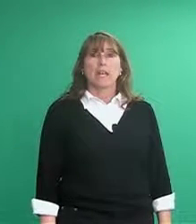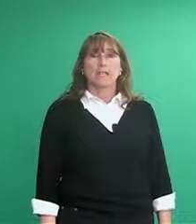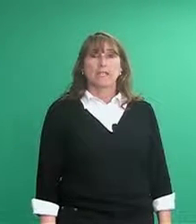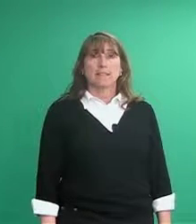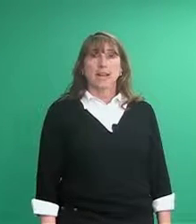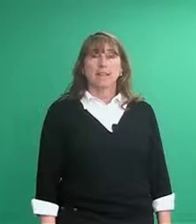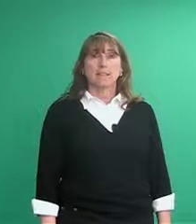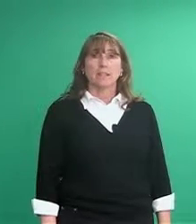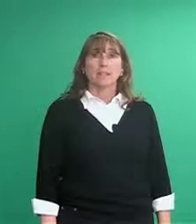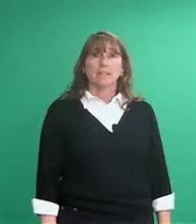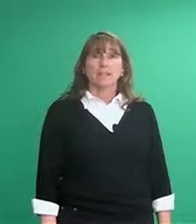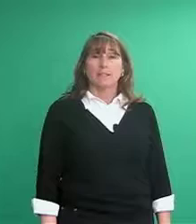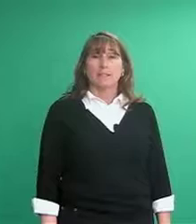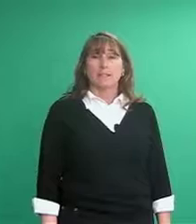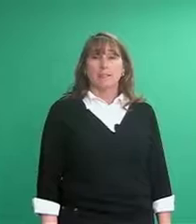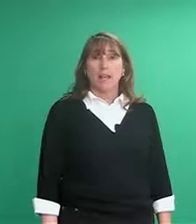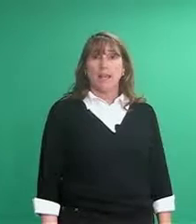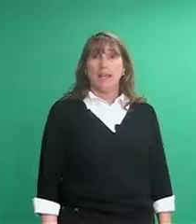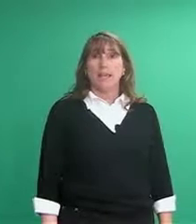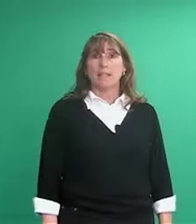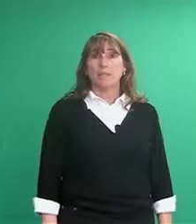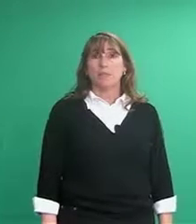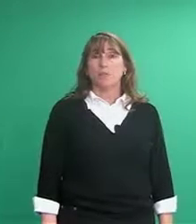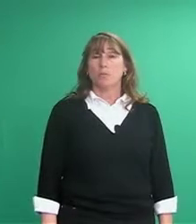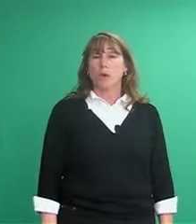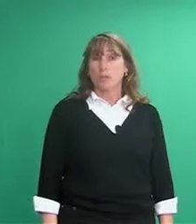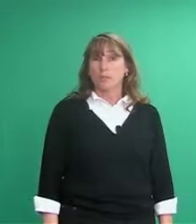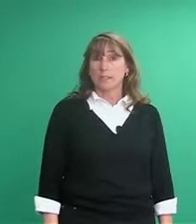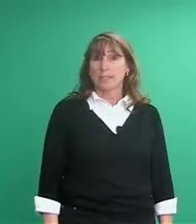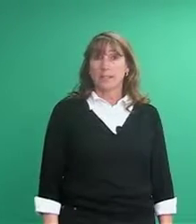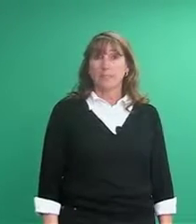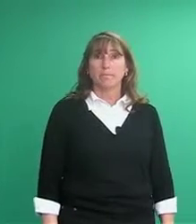sign this is the sign as to post a sign